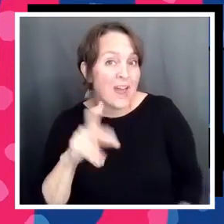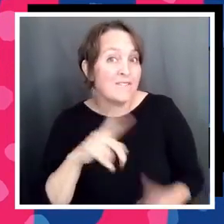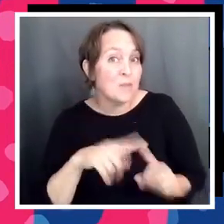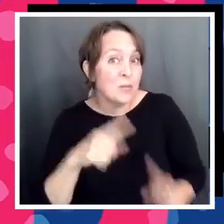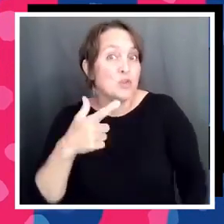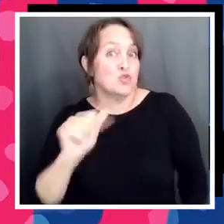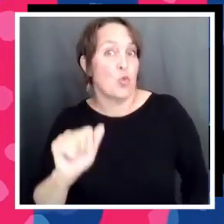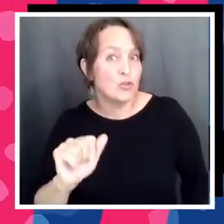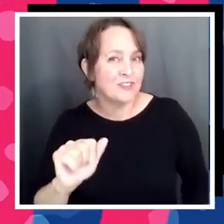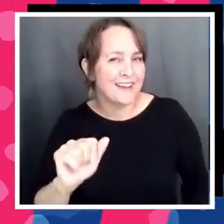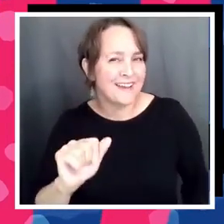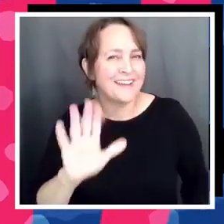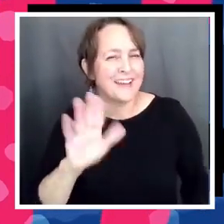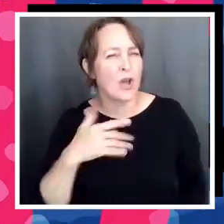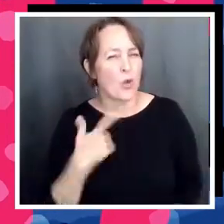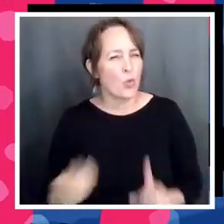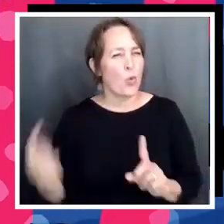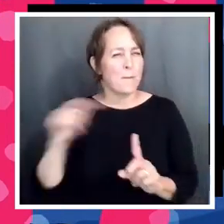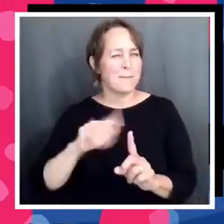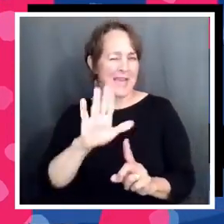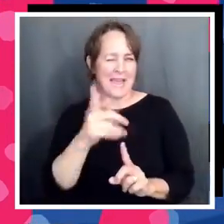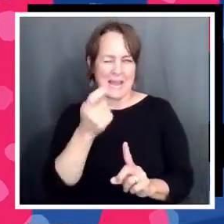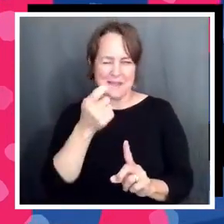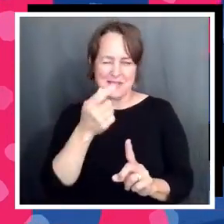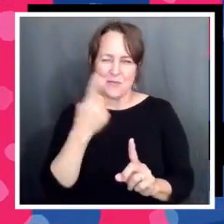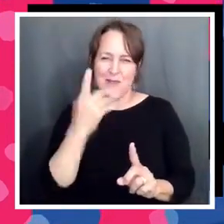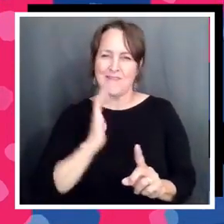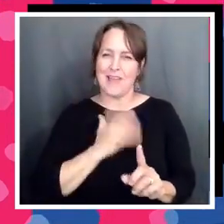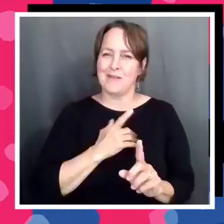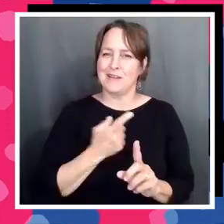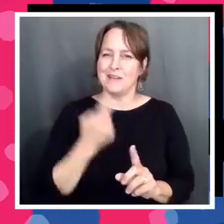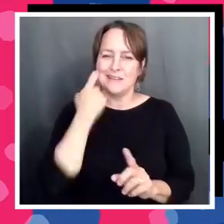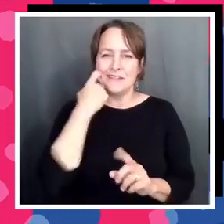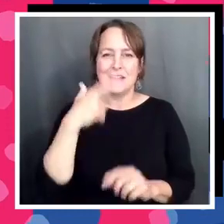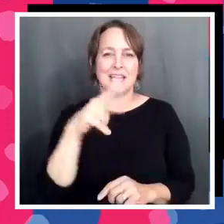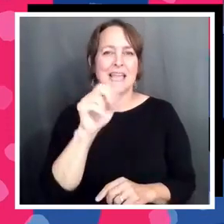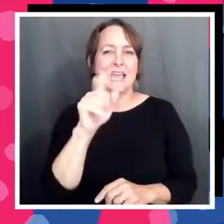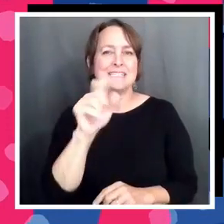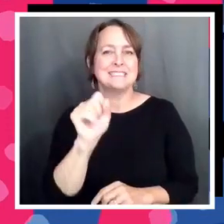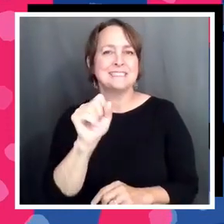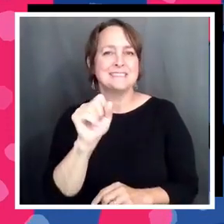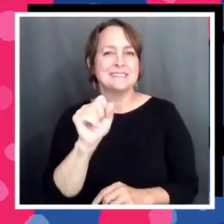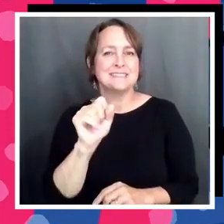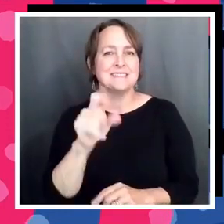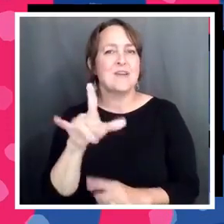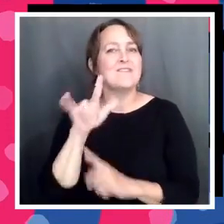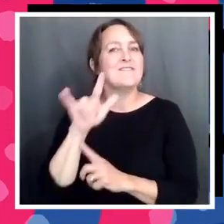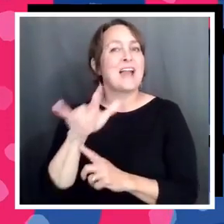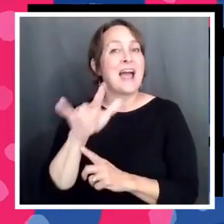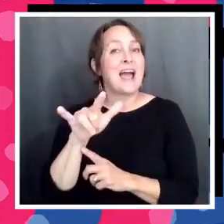UP. THANK YOU SENATOR. IN CASE YOU MISSED IT, THAT WAS